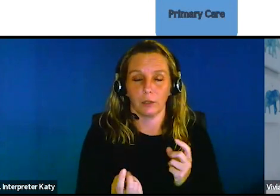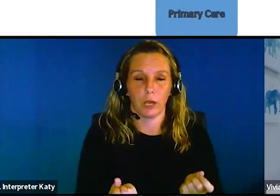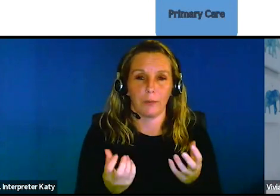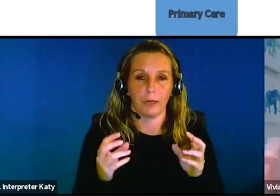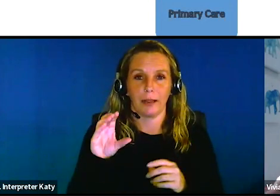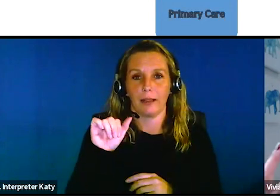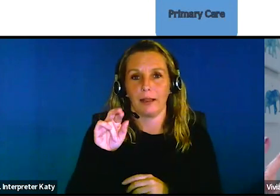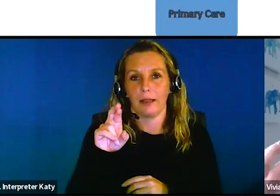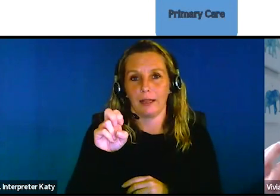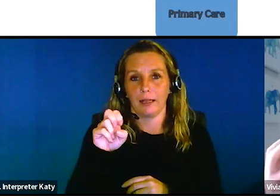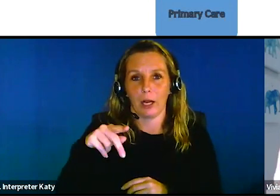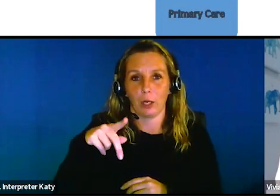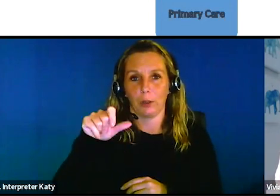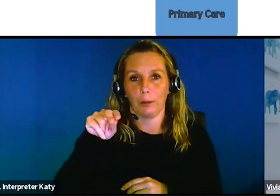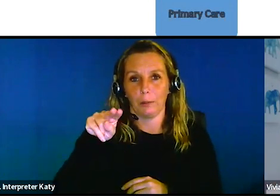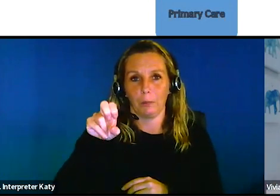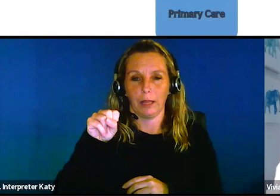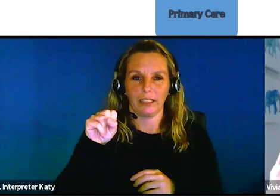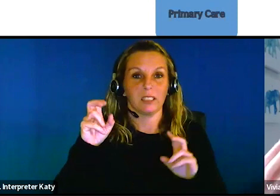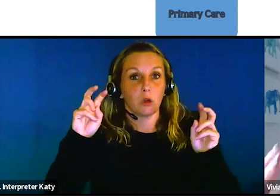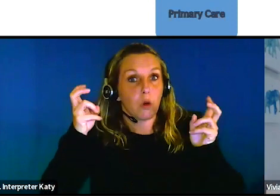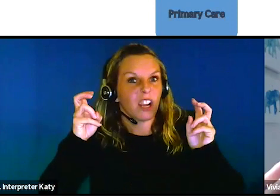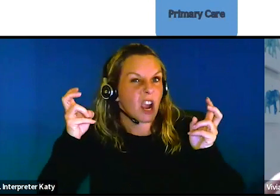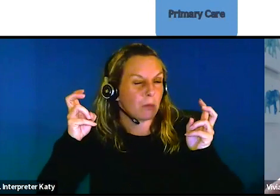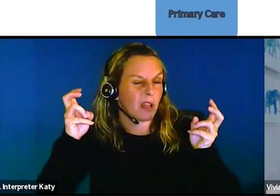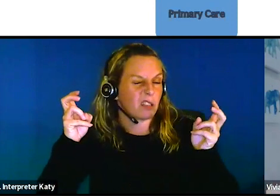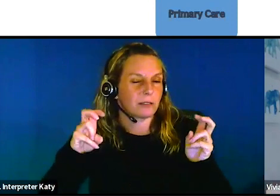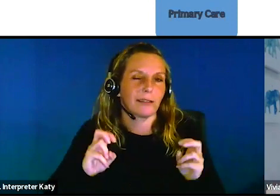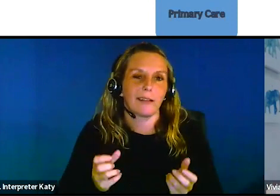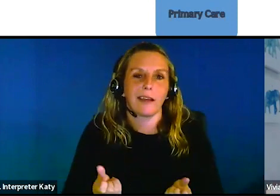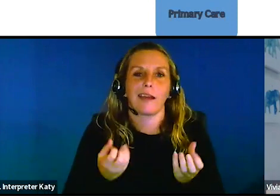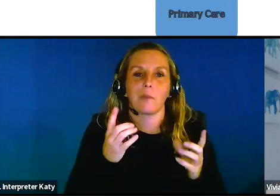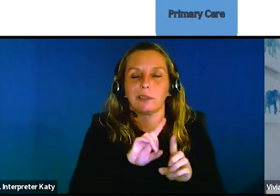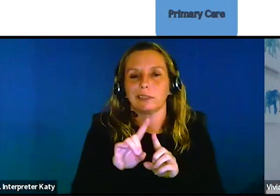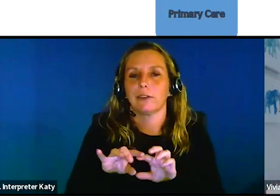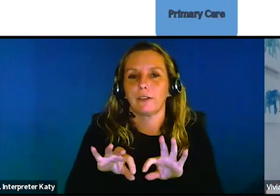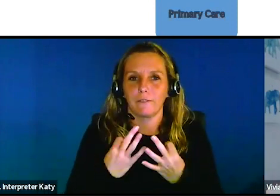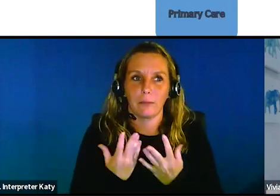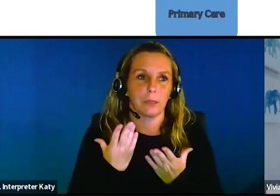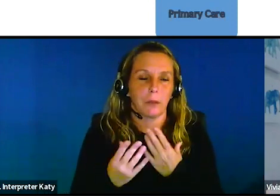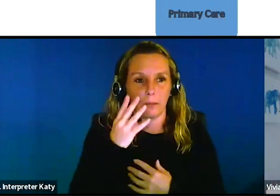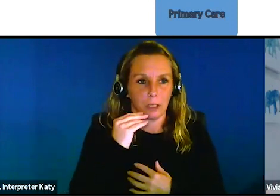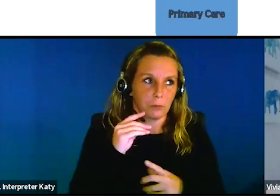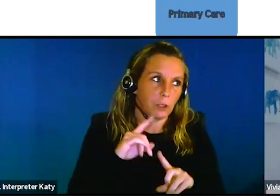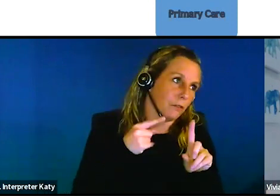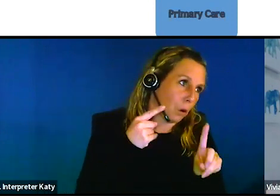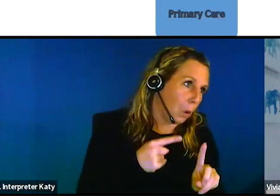a single family may experience, some with differing goals and objectives,